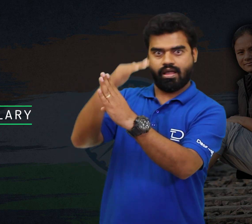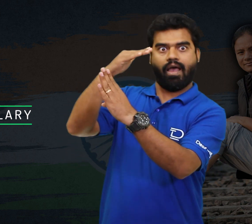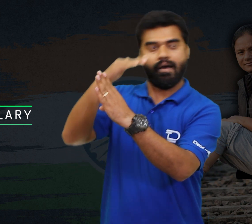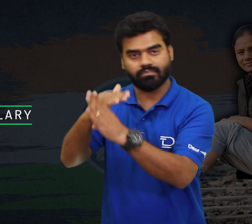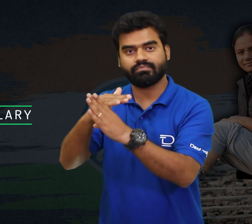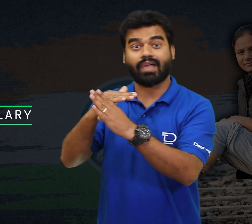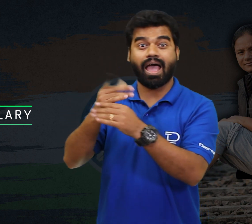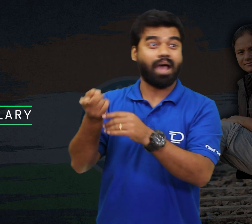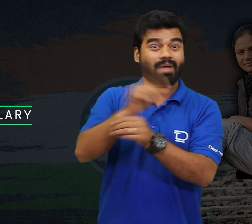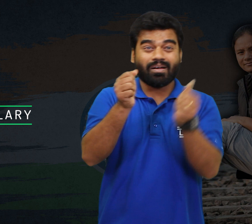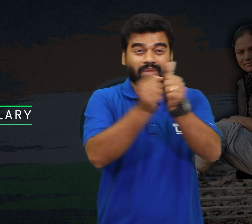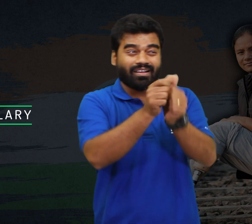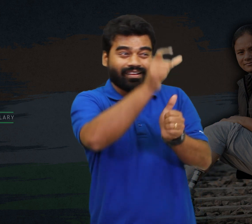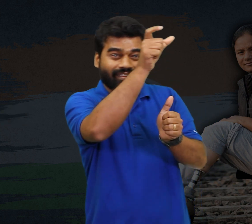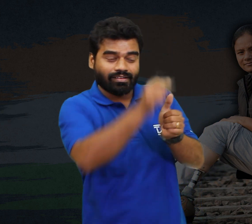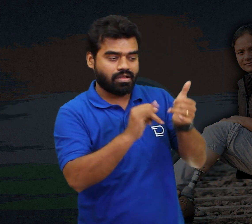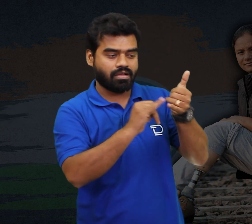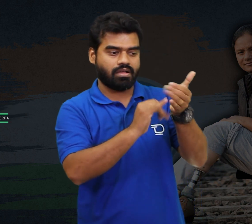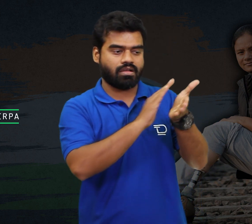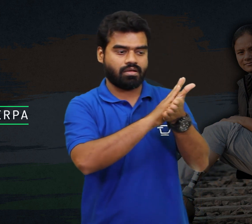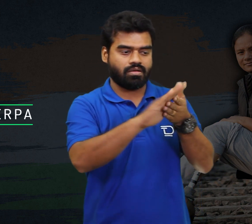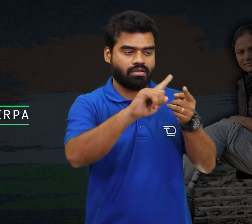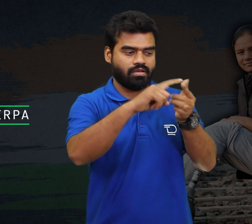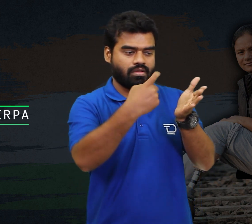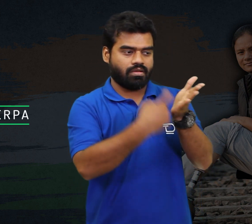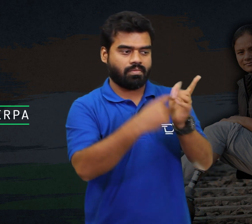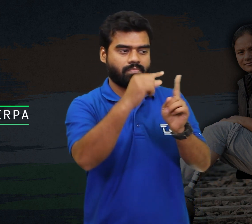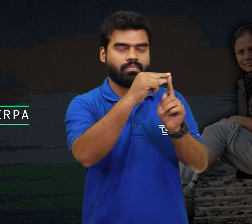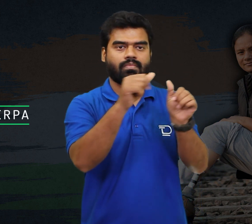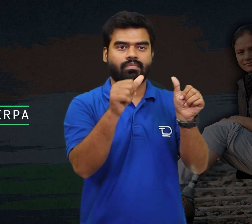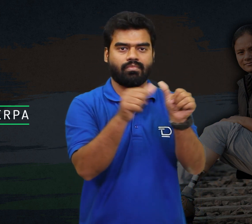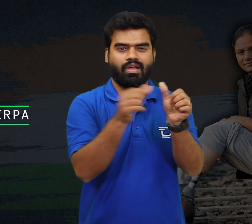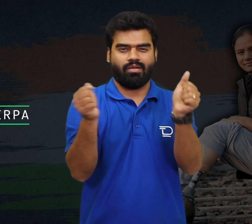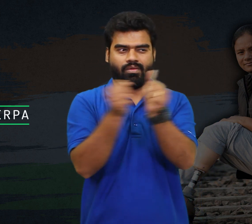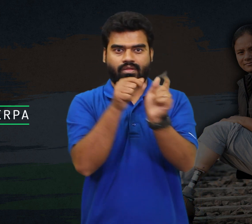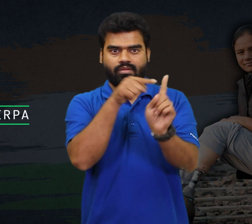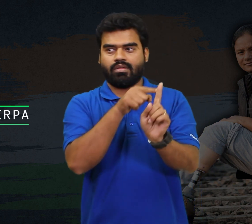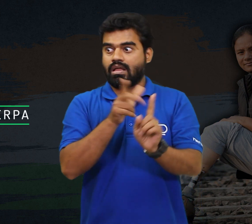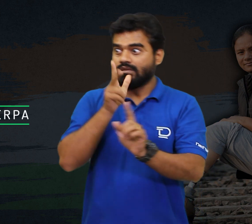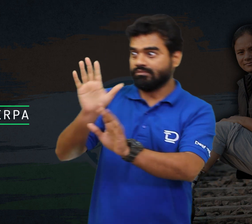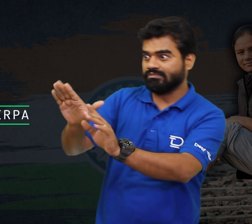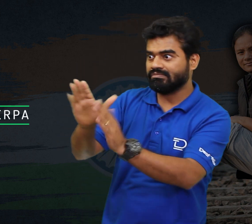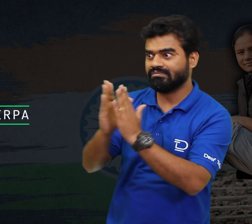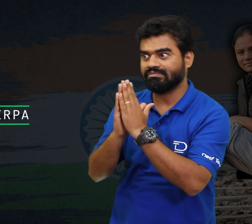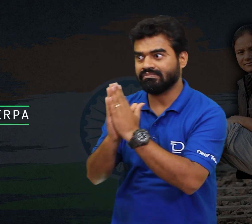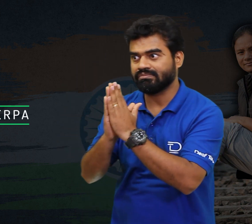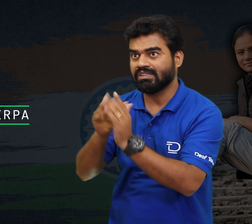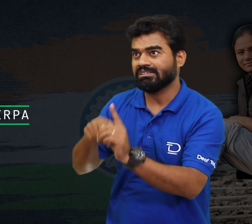Miss. Sherpa who is giving company Arunima.